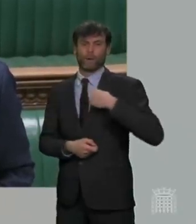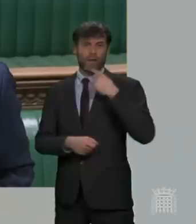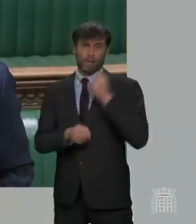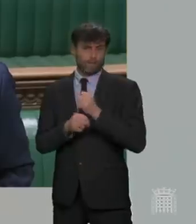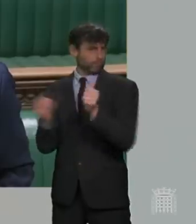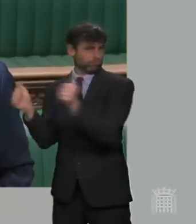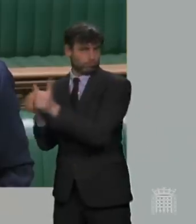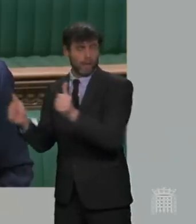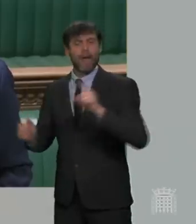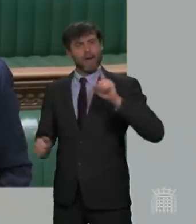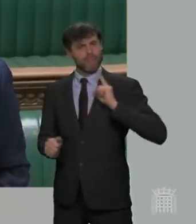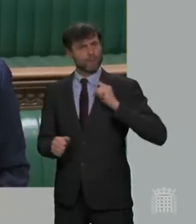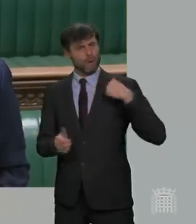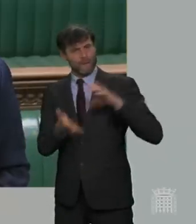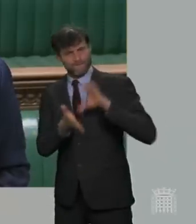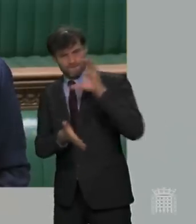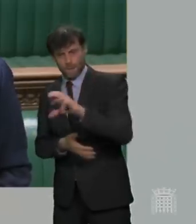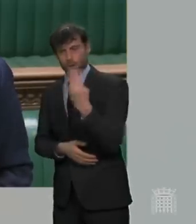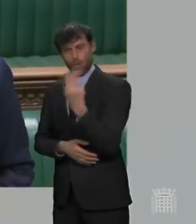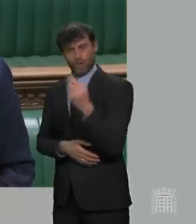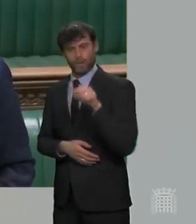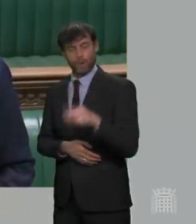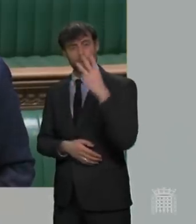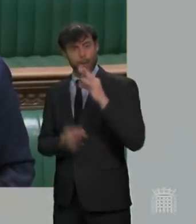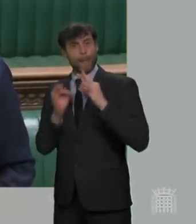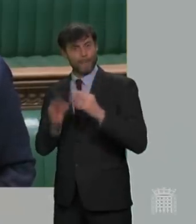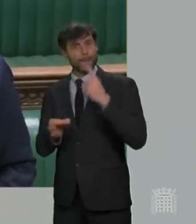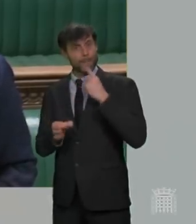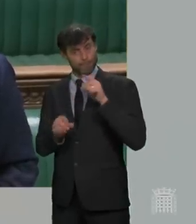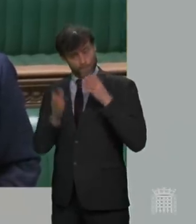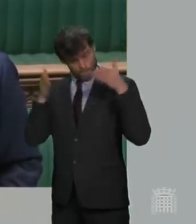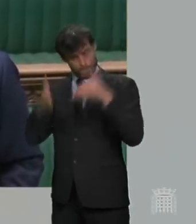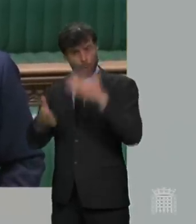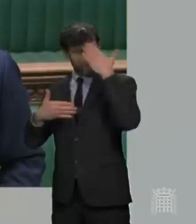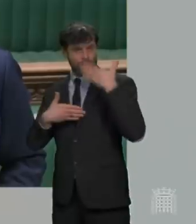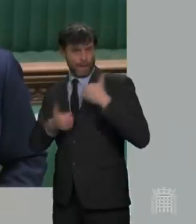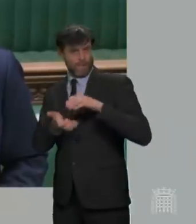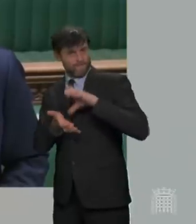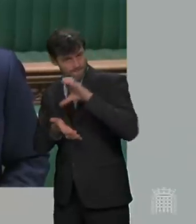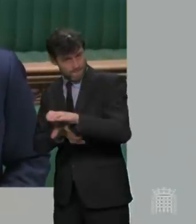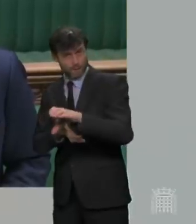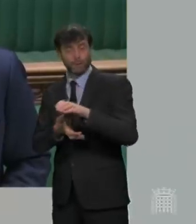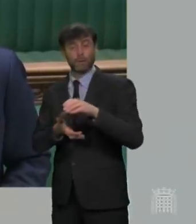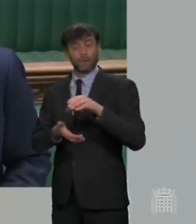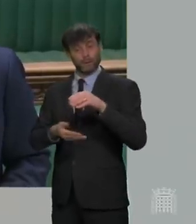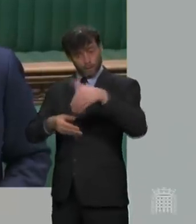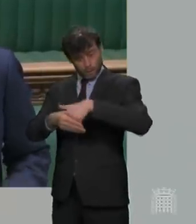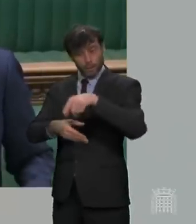in mental health—£13.3 billion—and treatment for alcoholism is of course part of that.